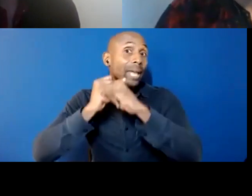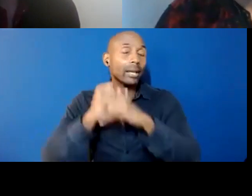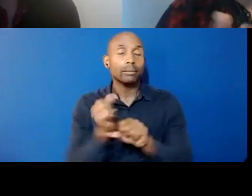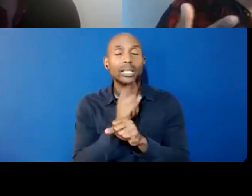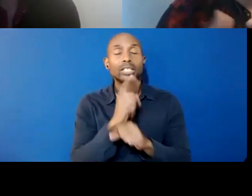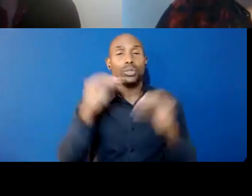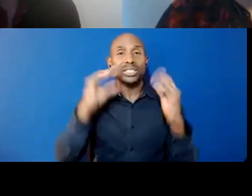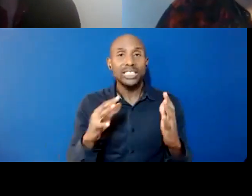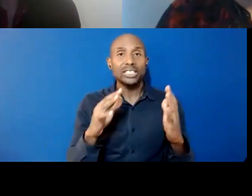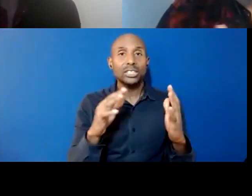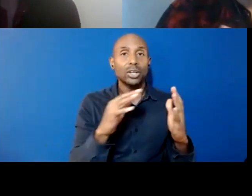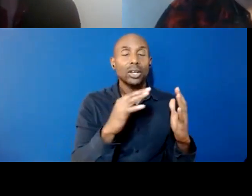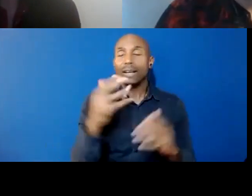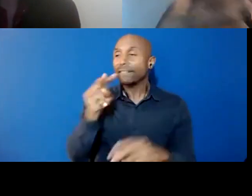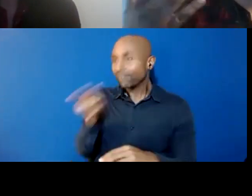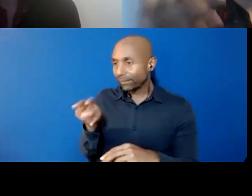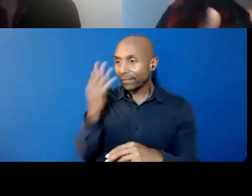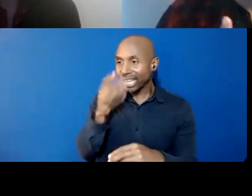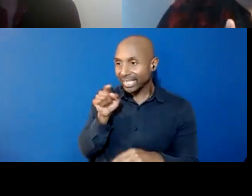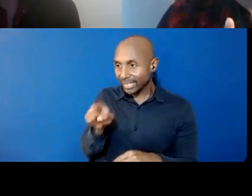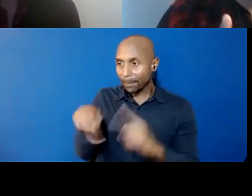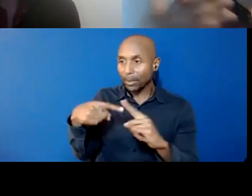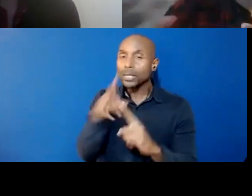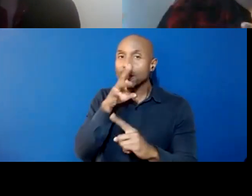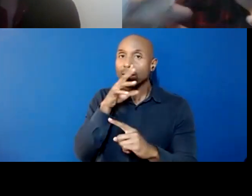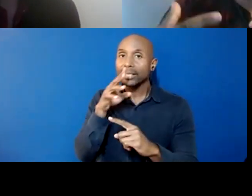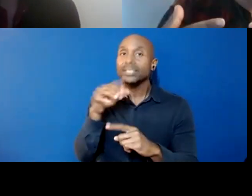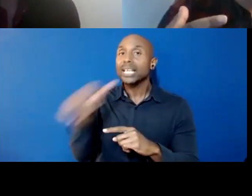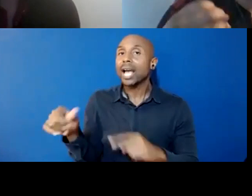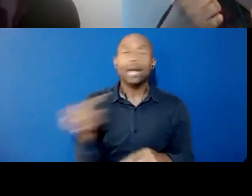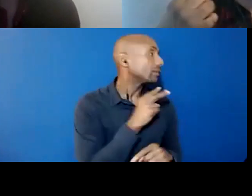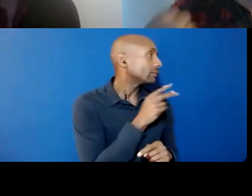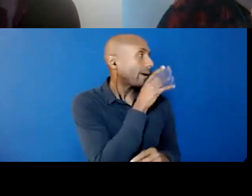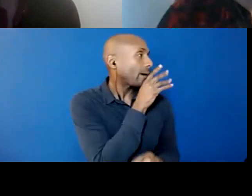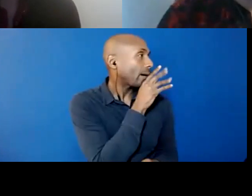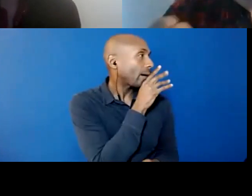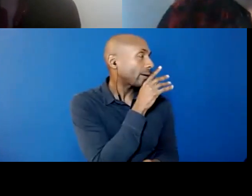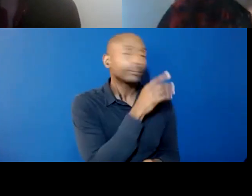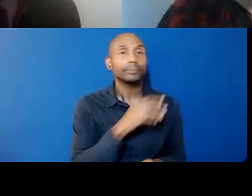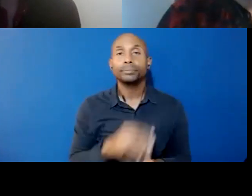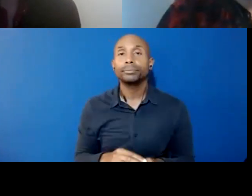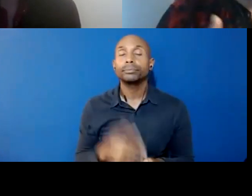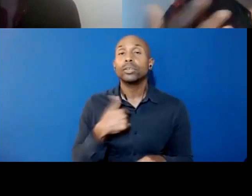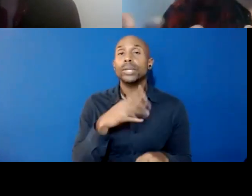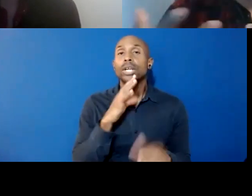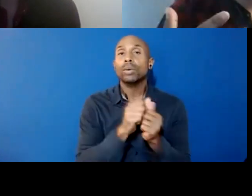There were certain accommodations. We would talk to the student, Disability Services and myself.